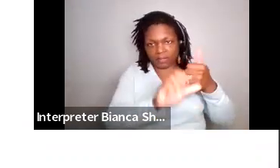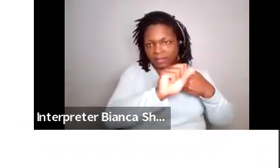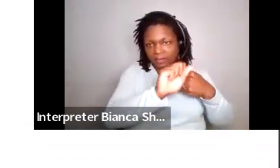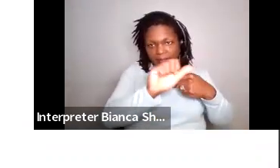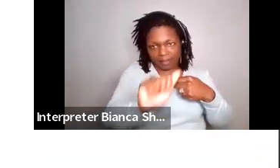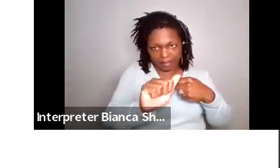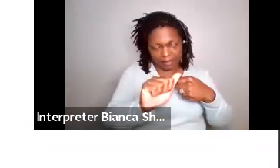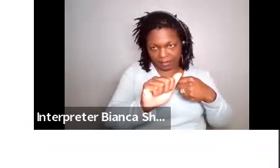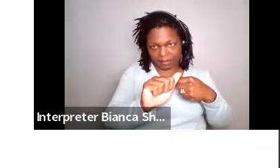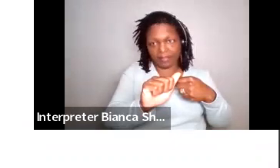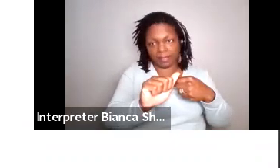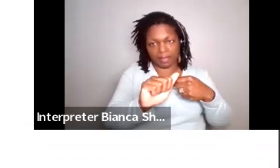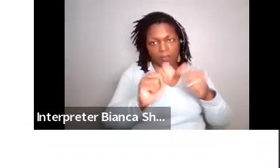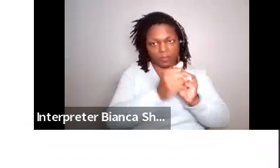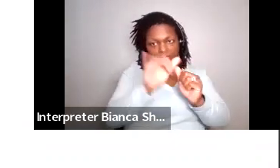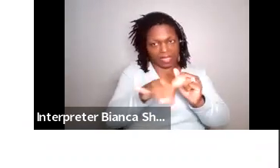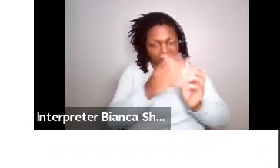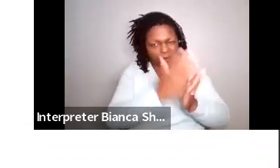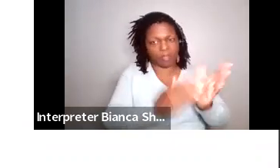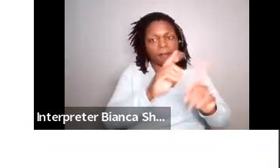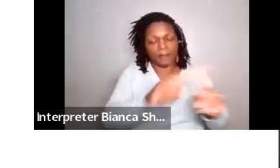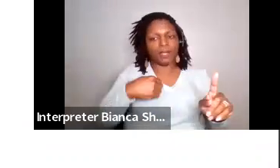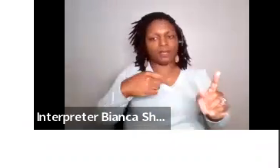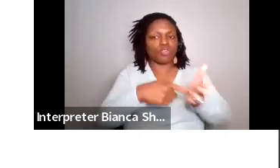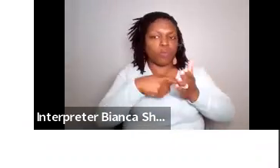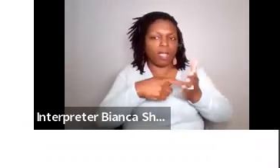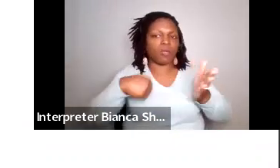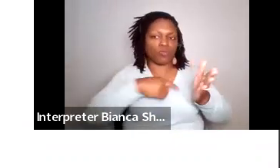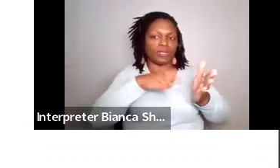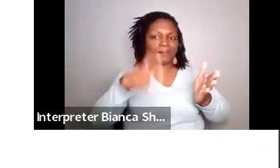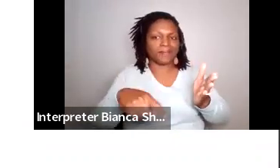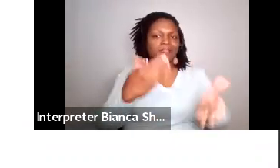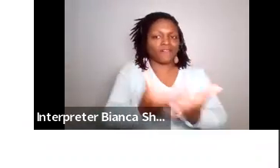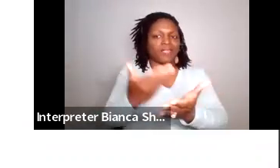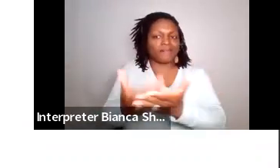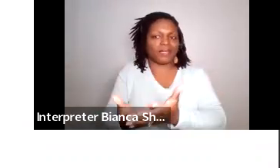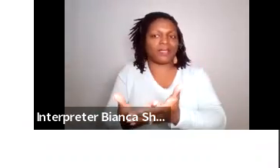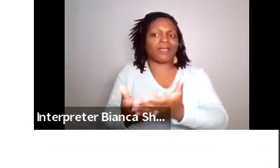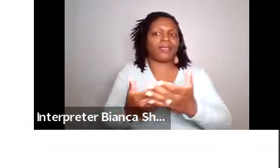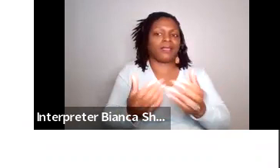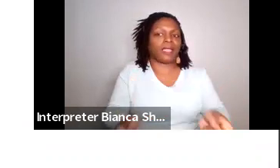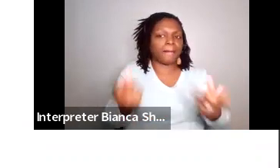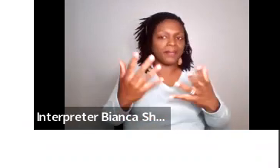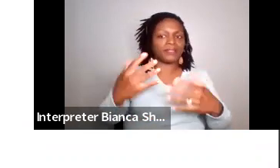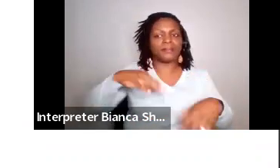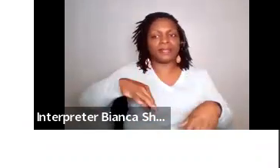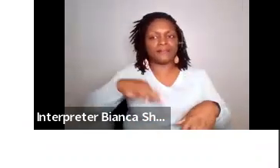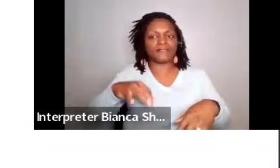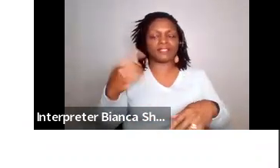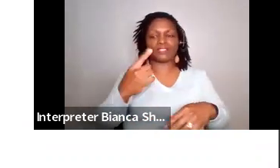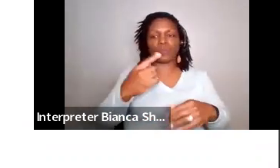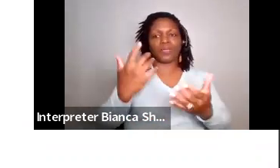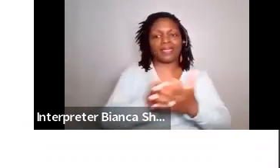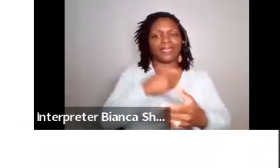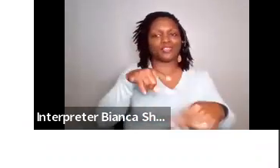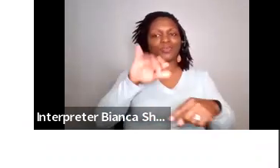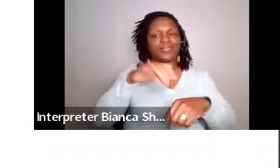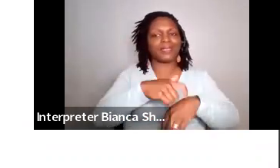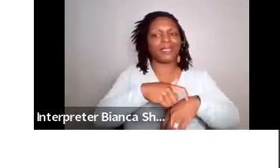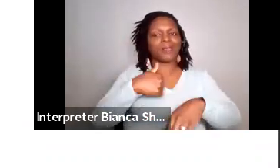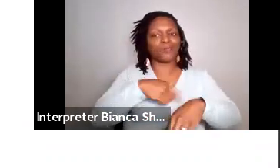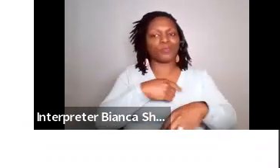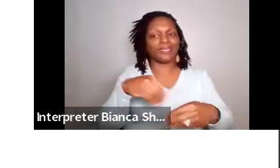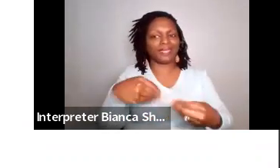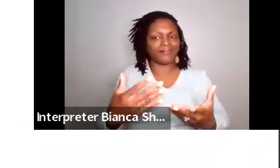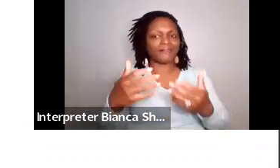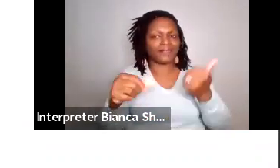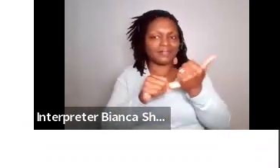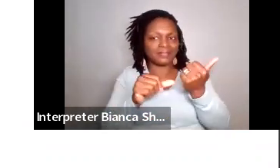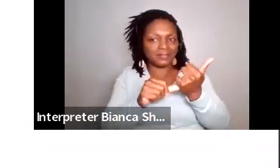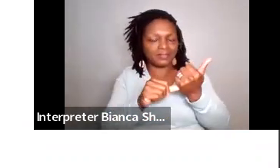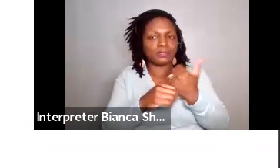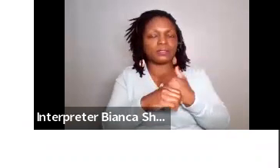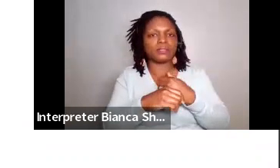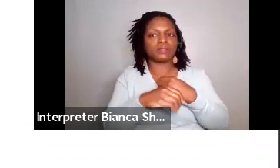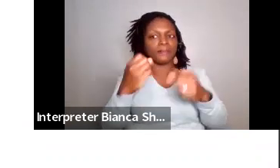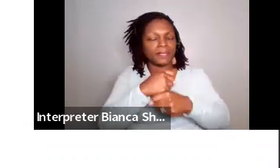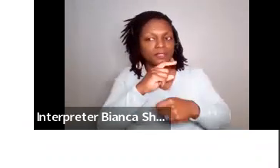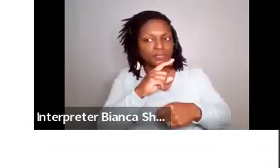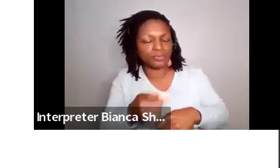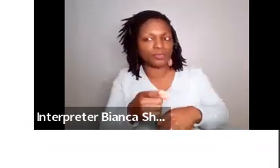In this initiative we are required to verify the vari number of benefits an individual may be receiving at the time that we are, by the assistance that's it to determine.